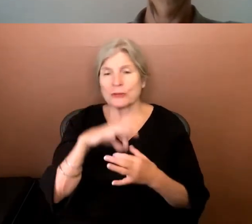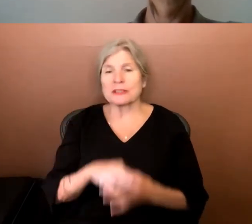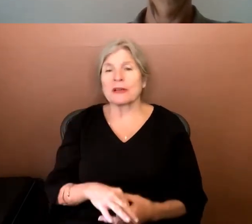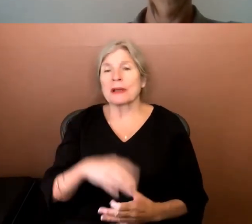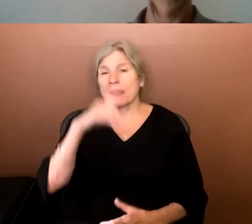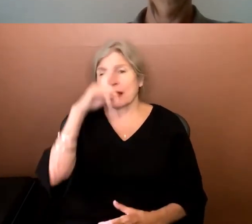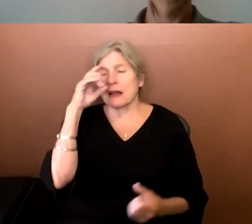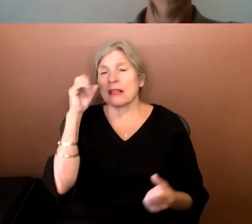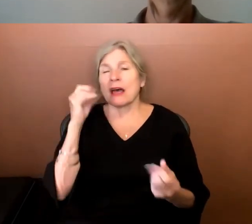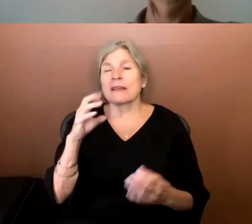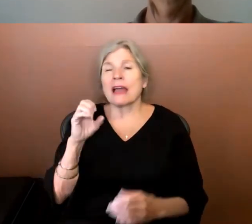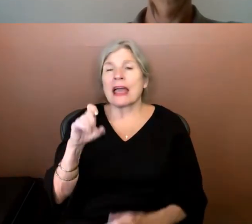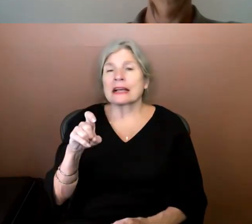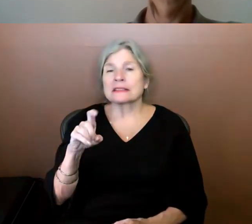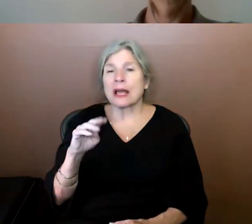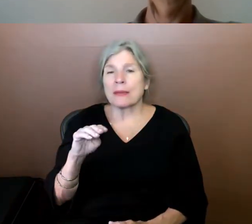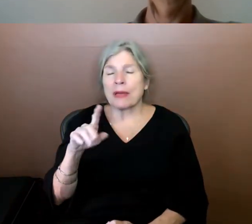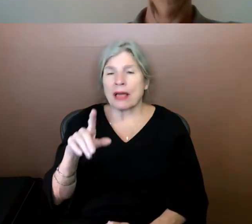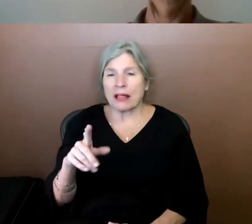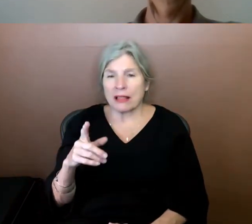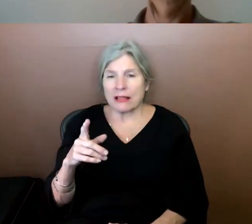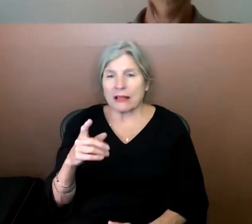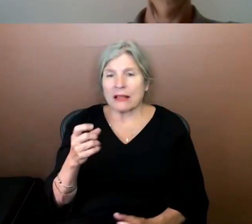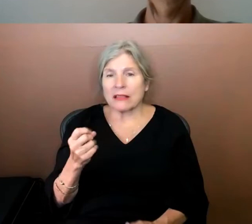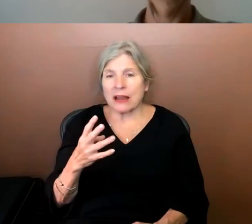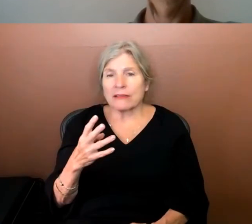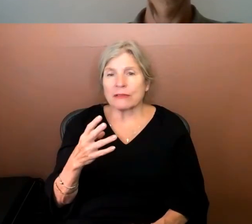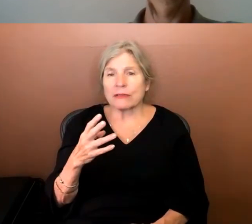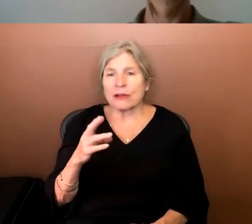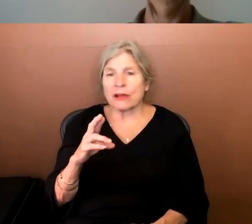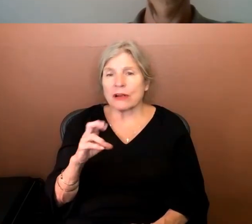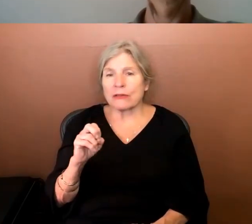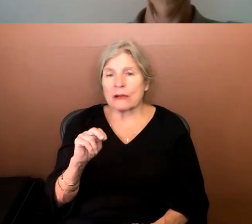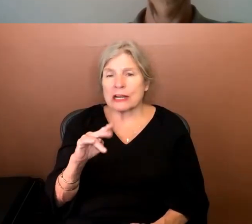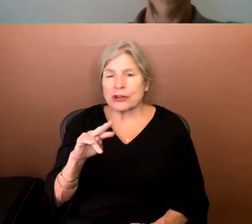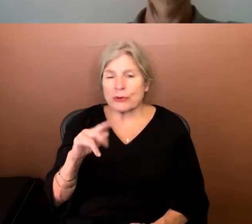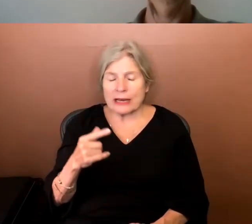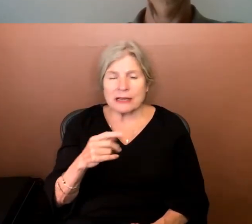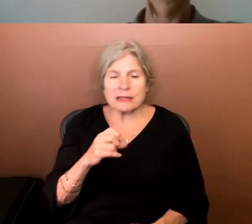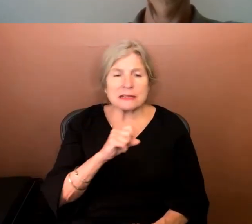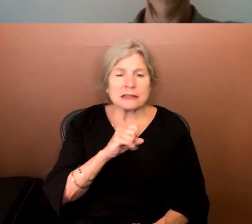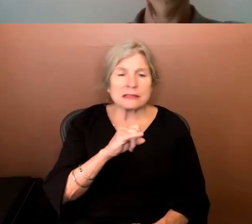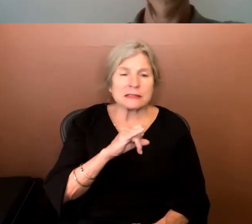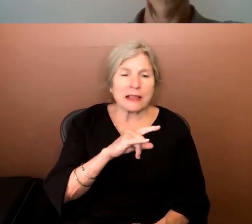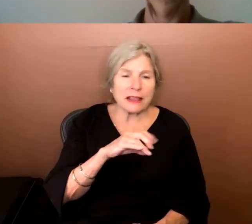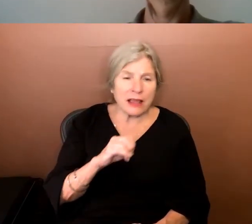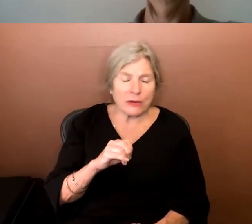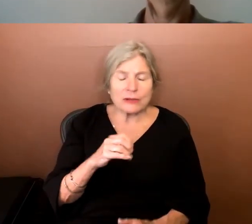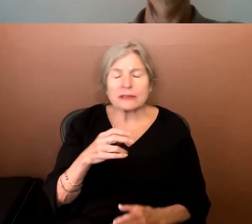XML, a lot of renderings, Sile was mentioning the aesthetic. I think